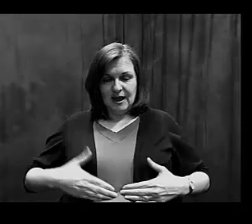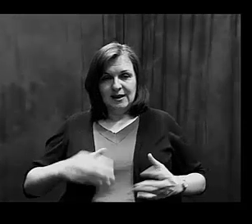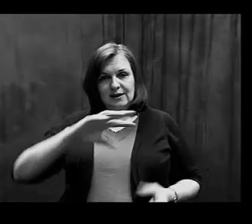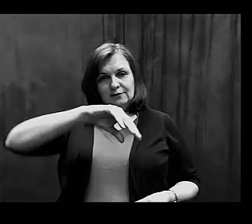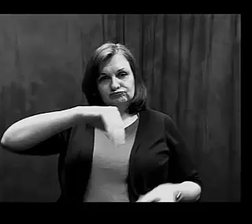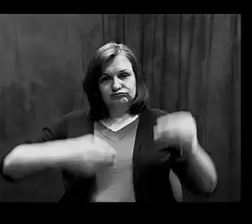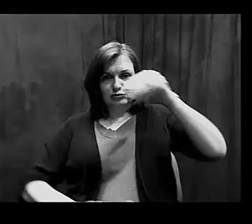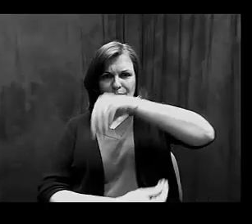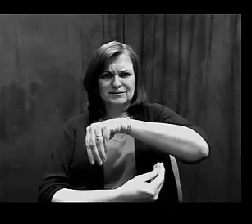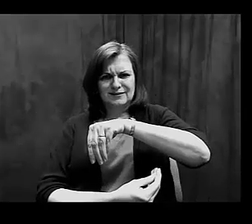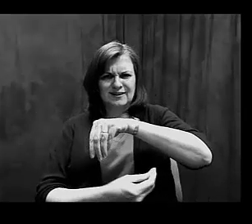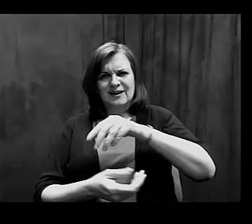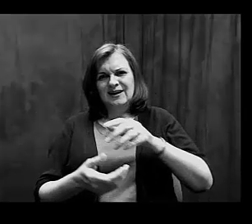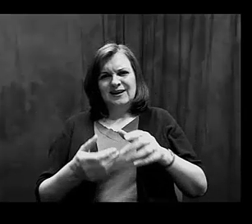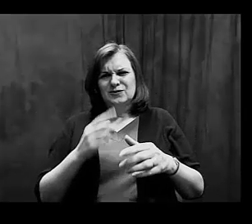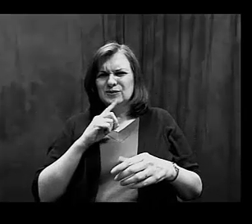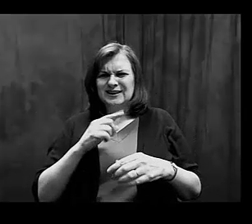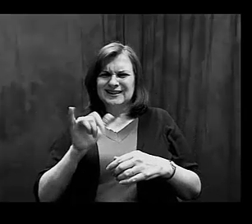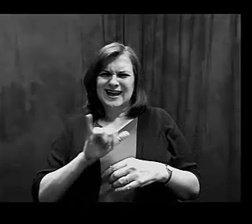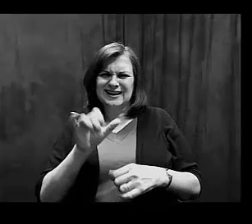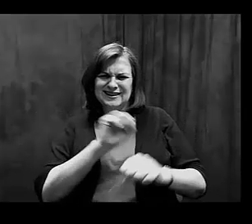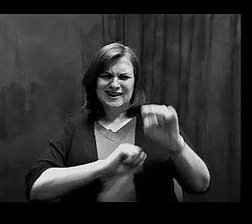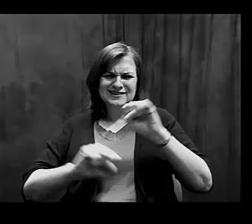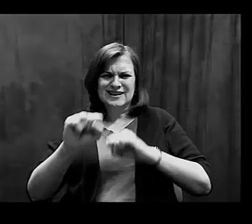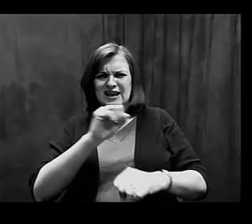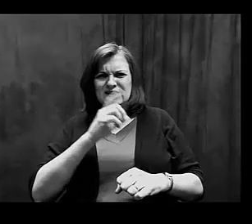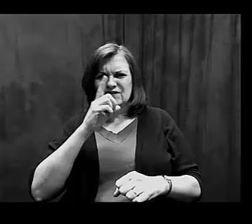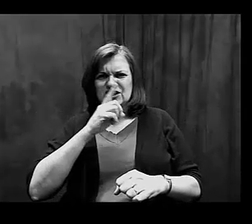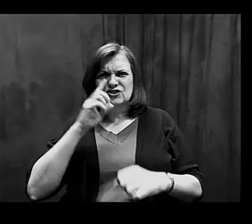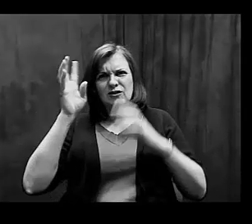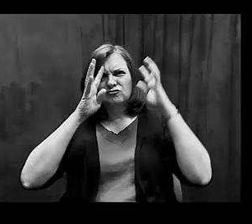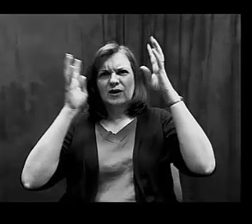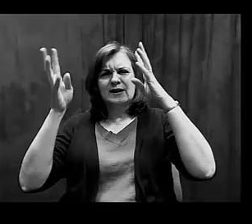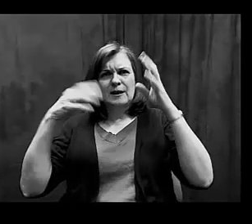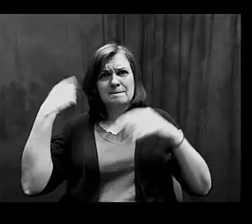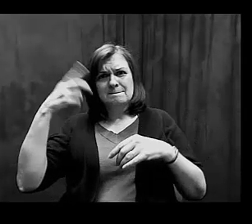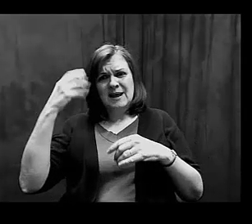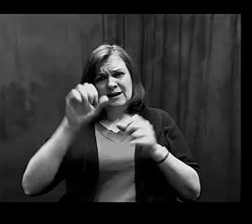kind of sice fiction / mad science kinds of things going on but